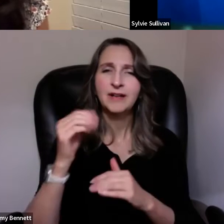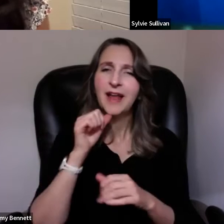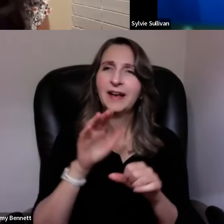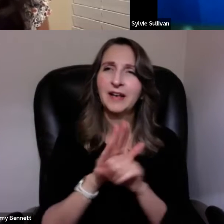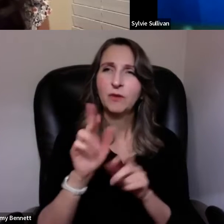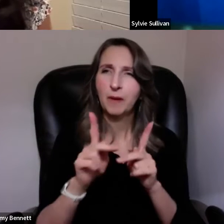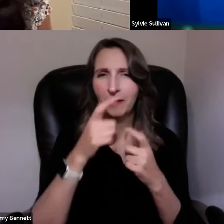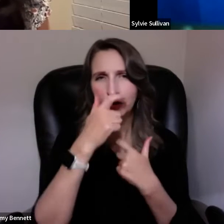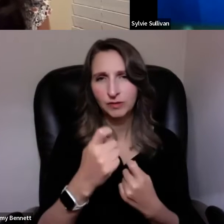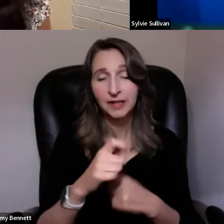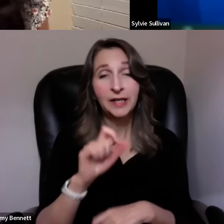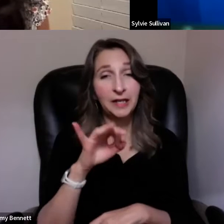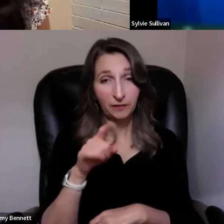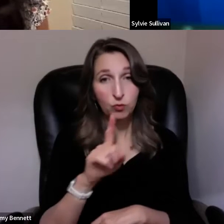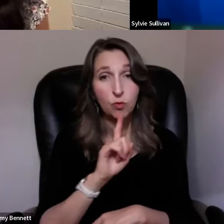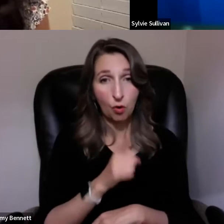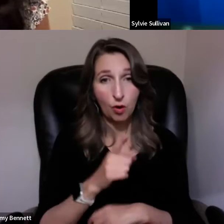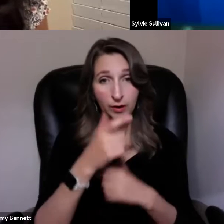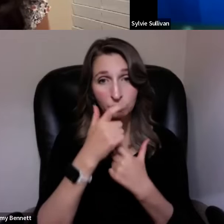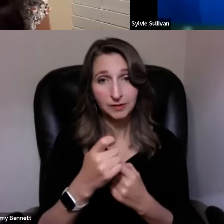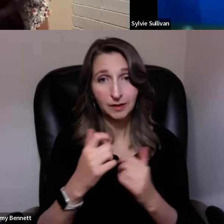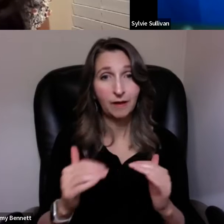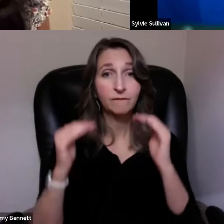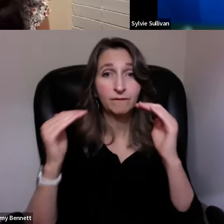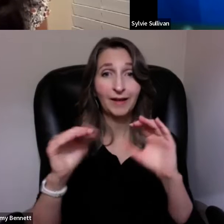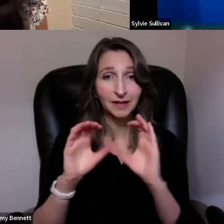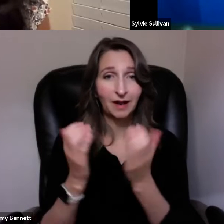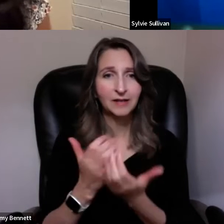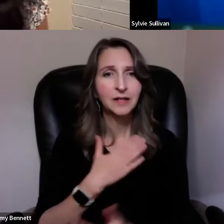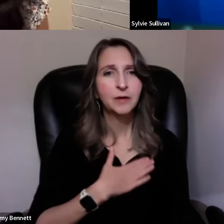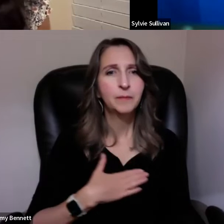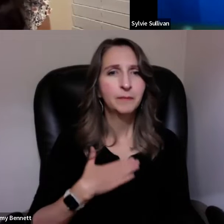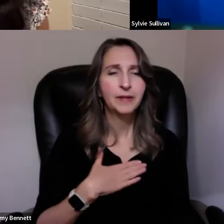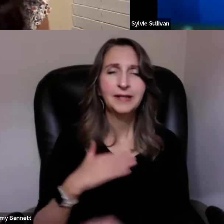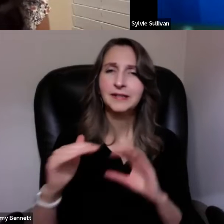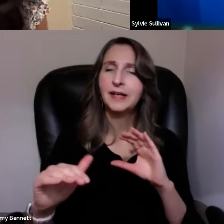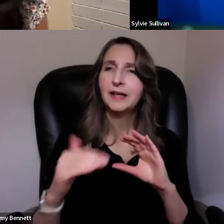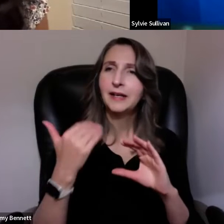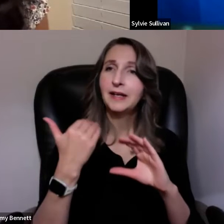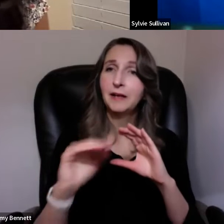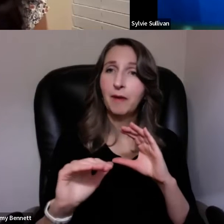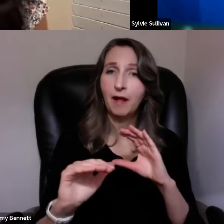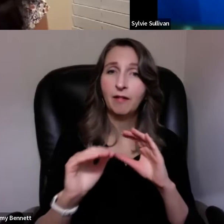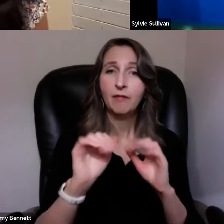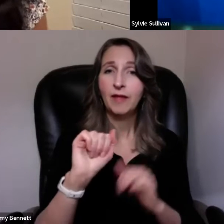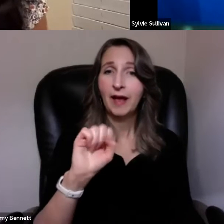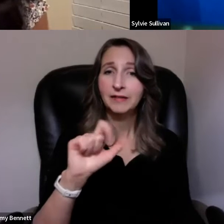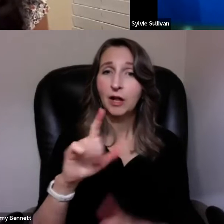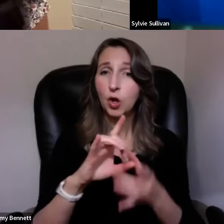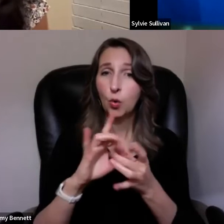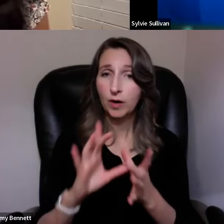But if you are interested in a higher level class, please email our ASL coordinator and tell her like, Hey, for the spring.